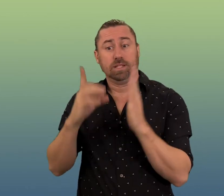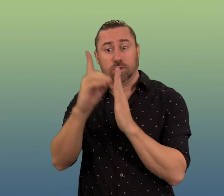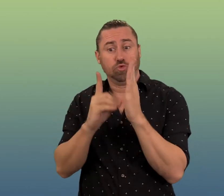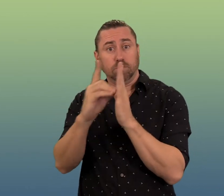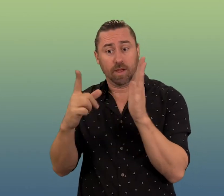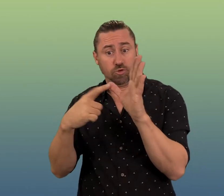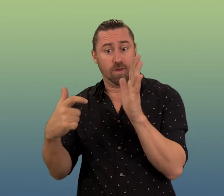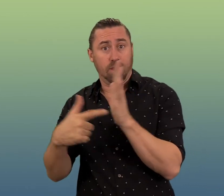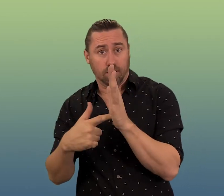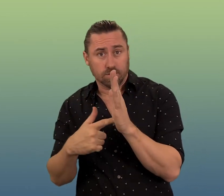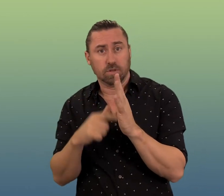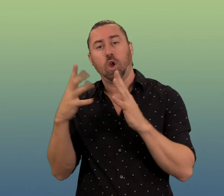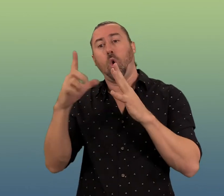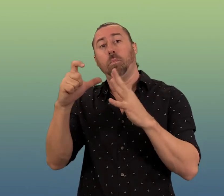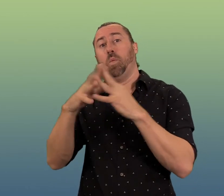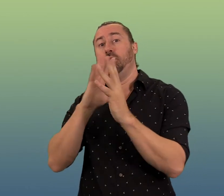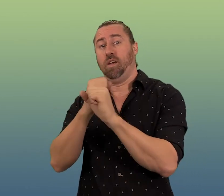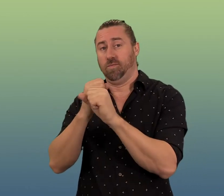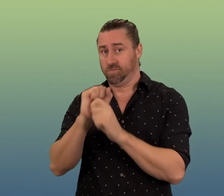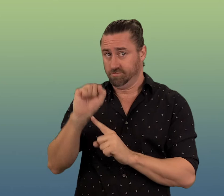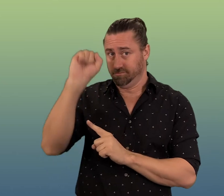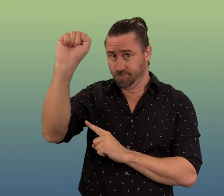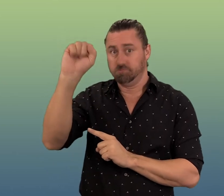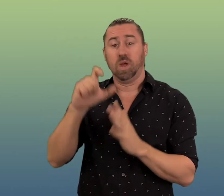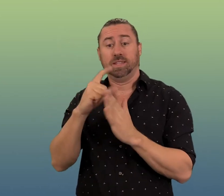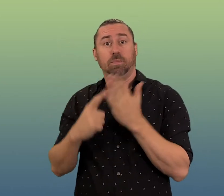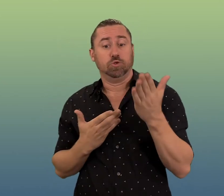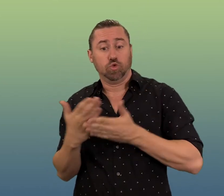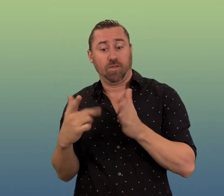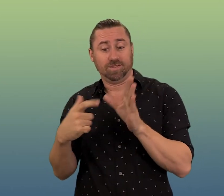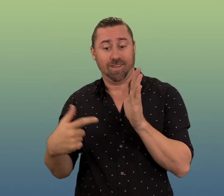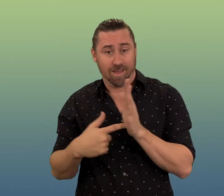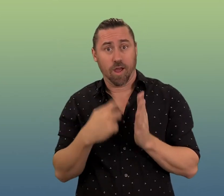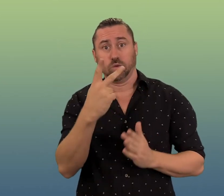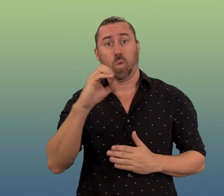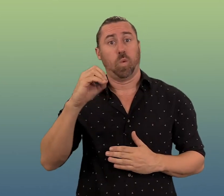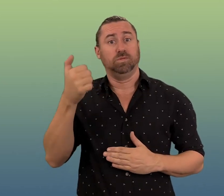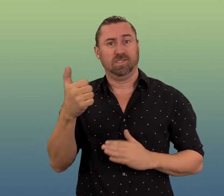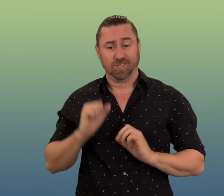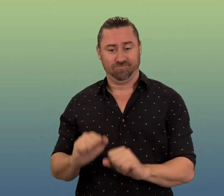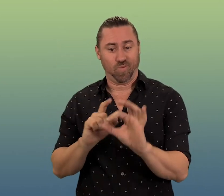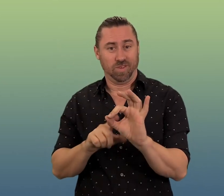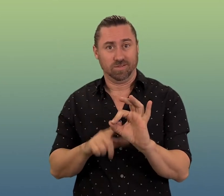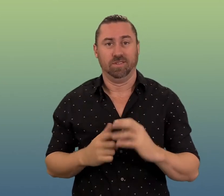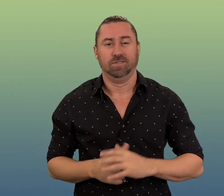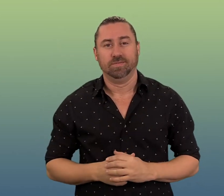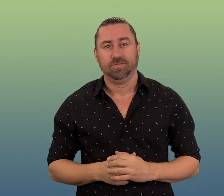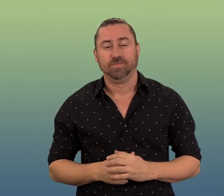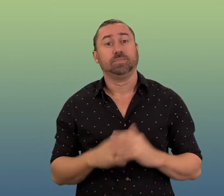Disability Discrimination Act, Commonwealth. Disability Services Act 2006, Queensland.